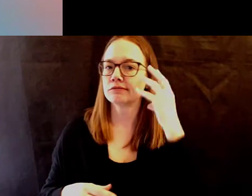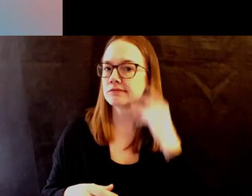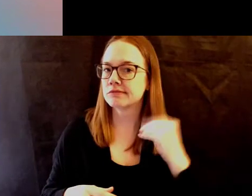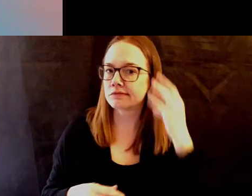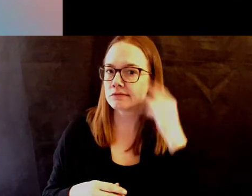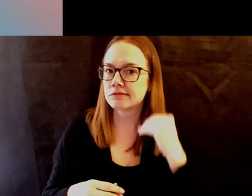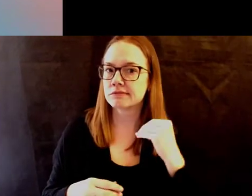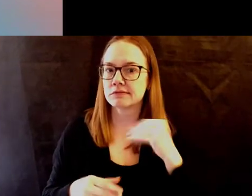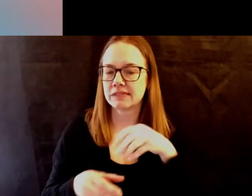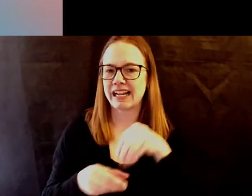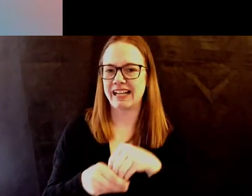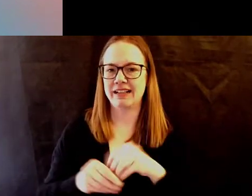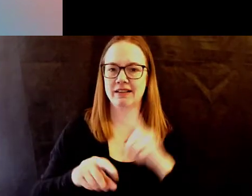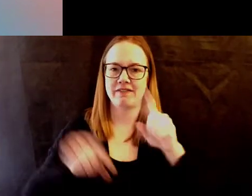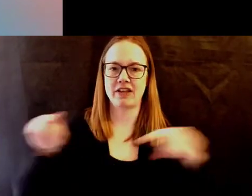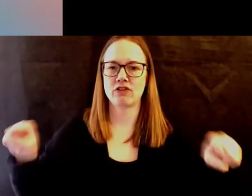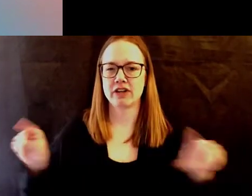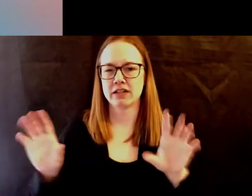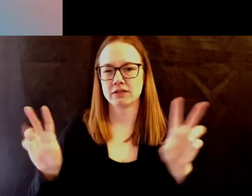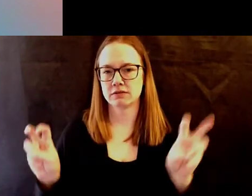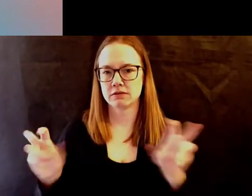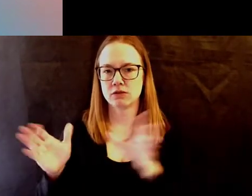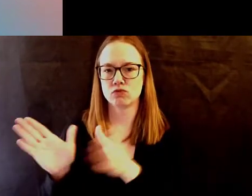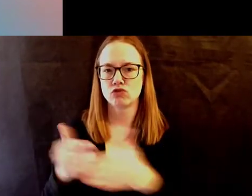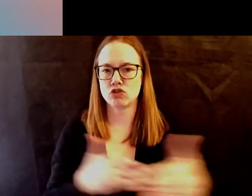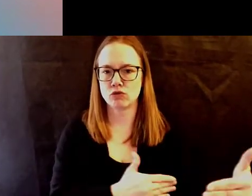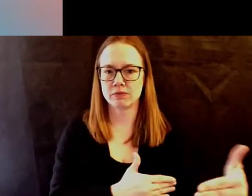because sometimes they may not feel empowered to do so.